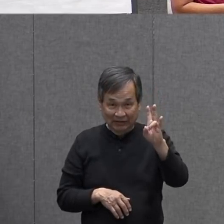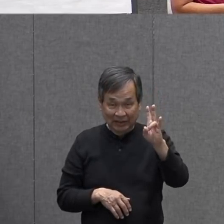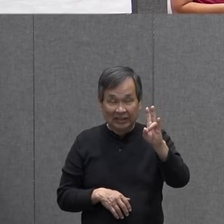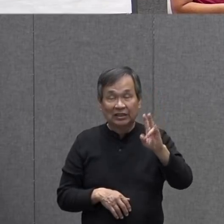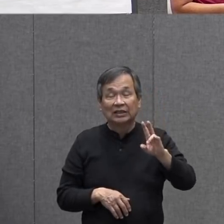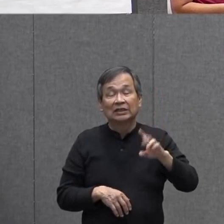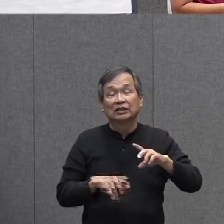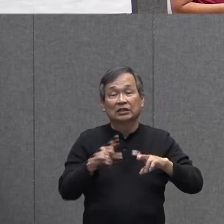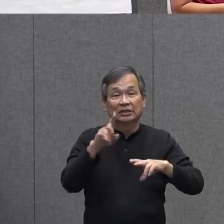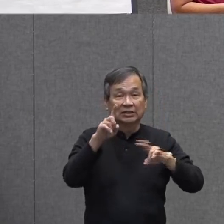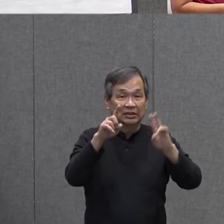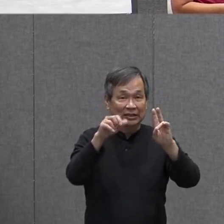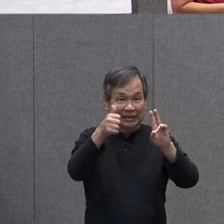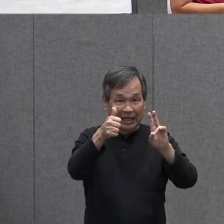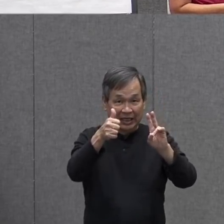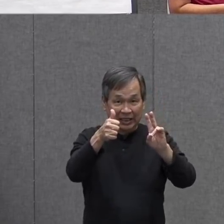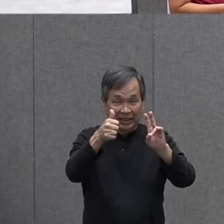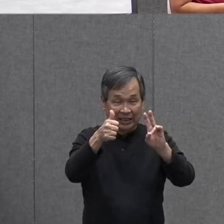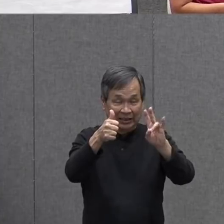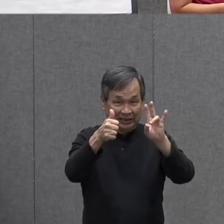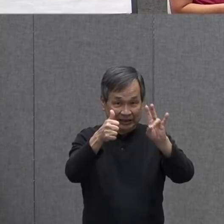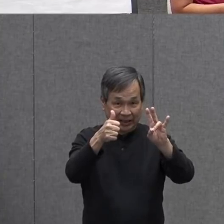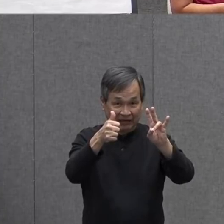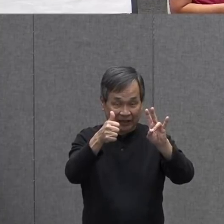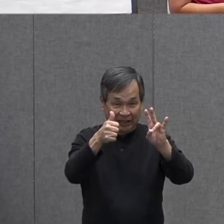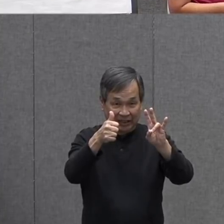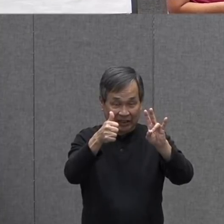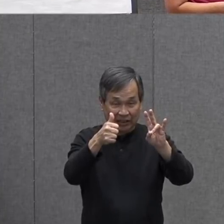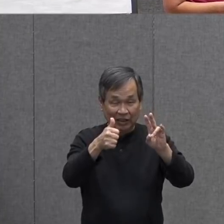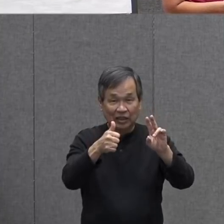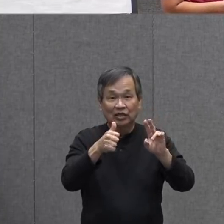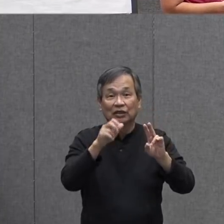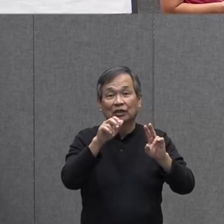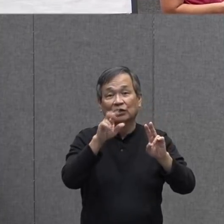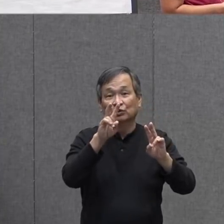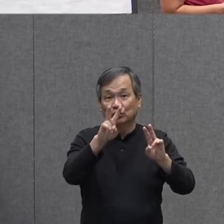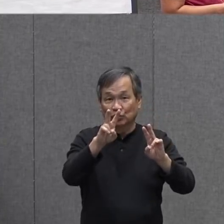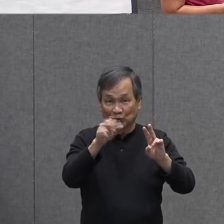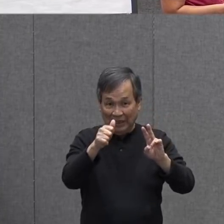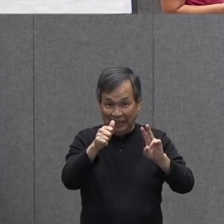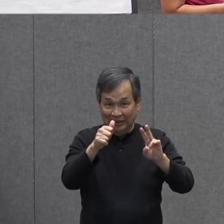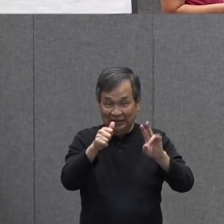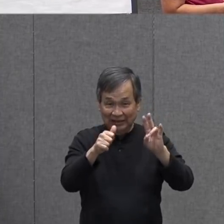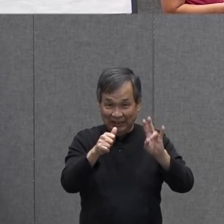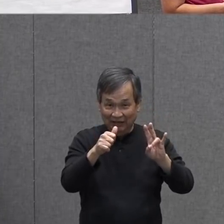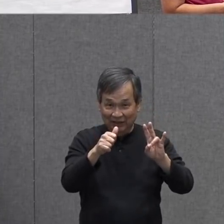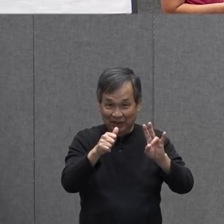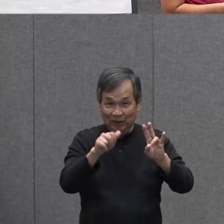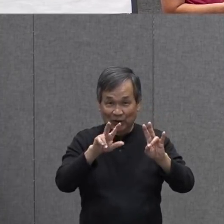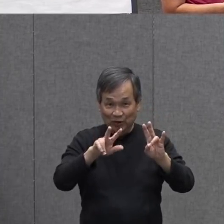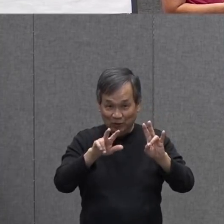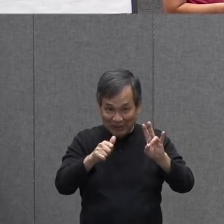27, we have two, 37, we have three. Three tens. We can see it.